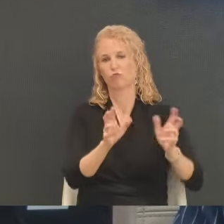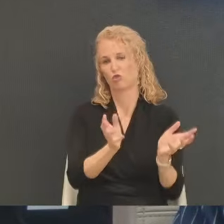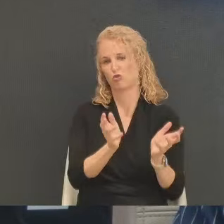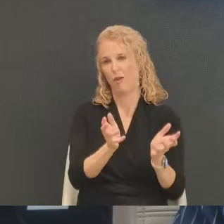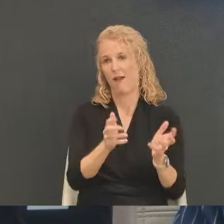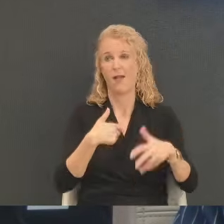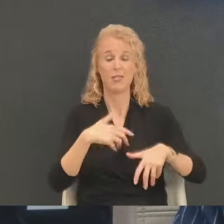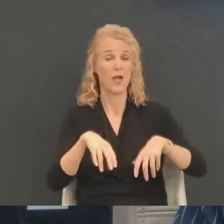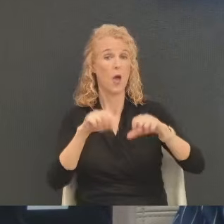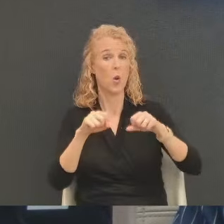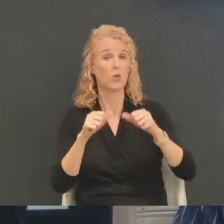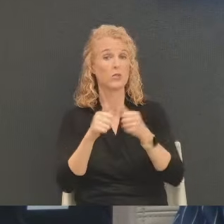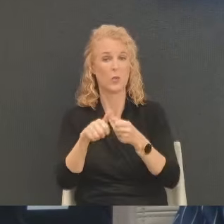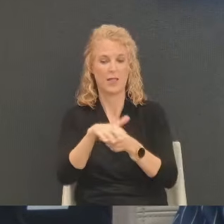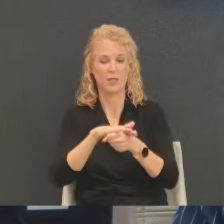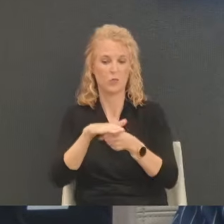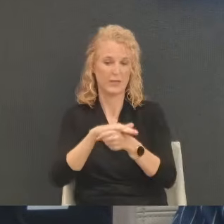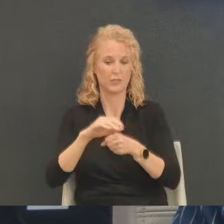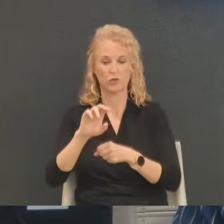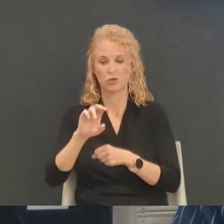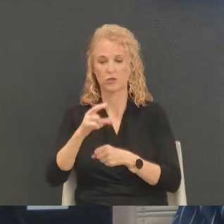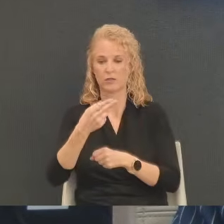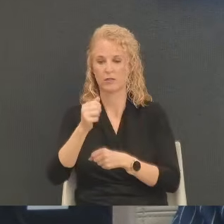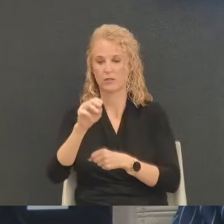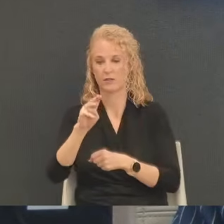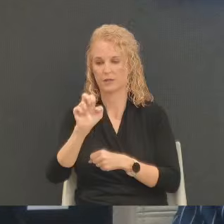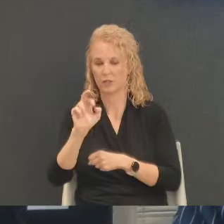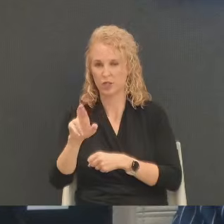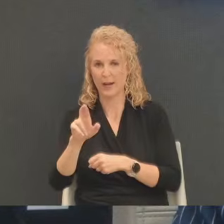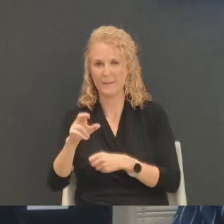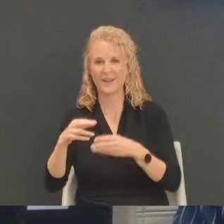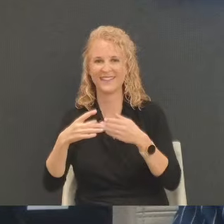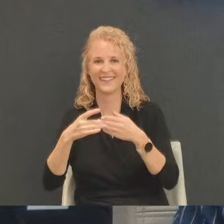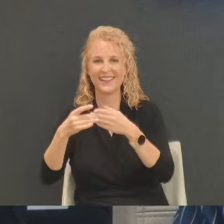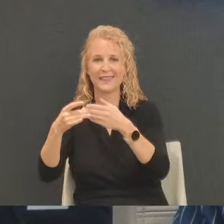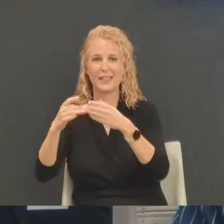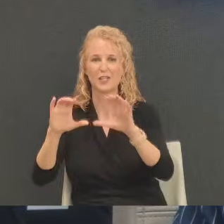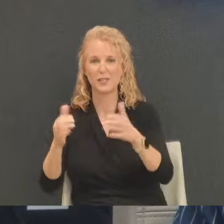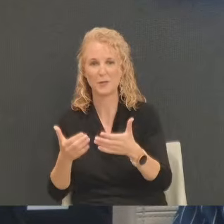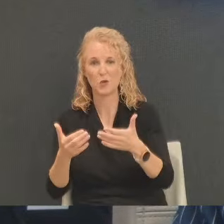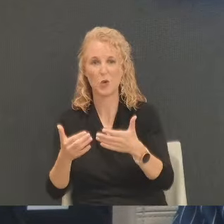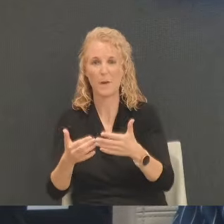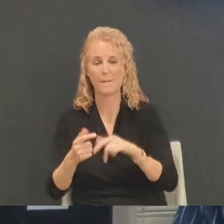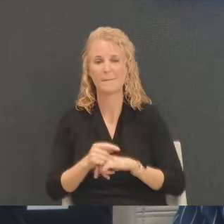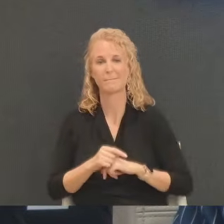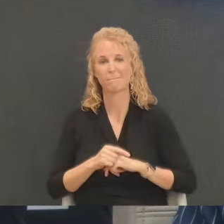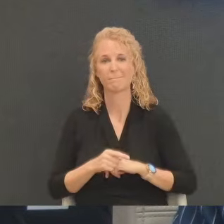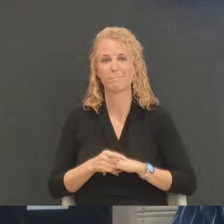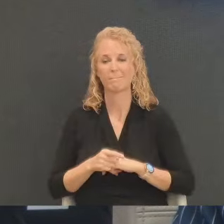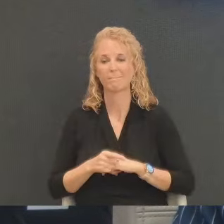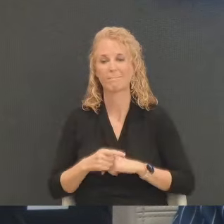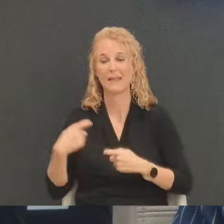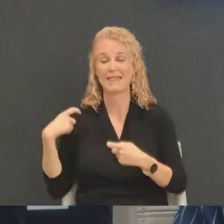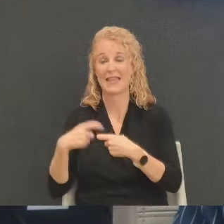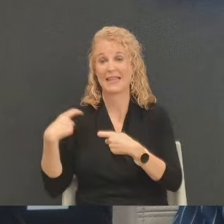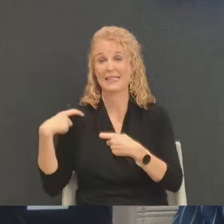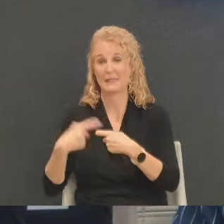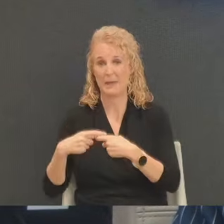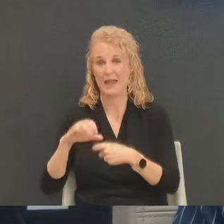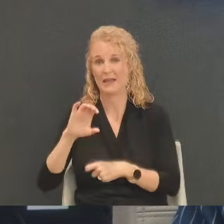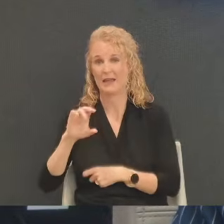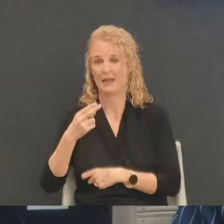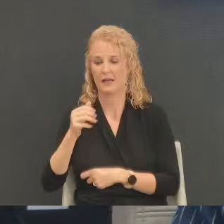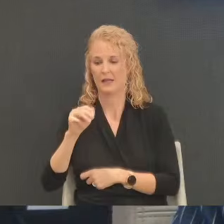chamber leadership participants. Alfonso Carjo who is with the Hispanic Chamber, Brendan Cole with